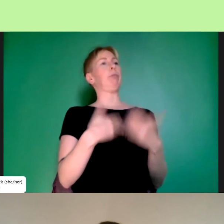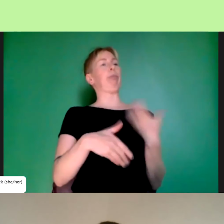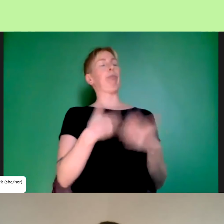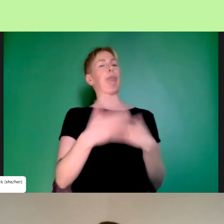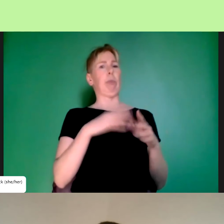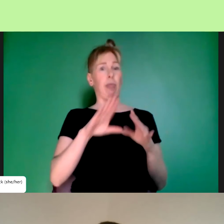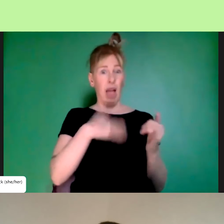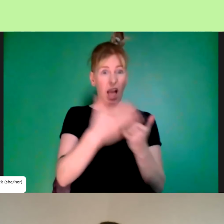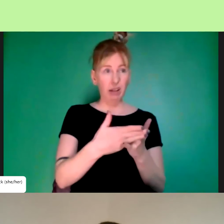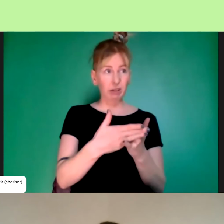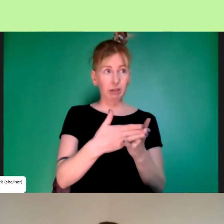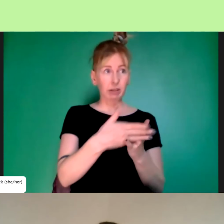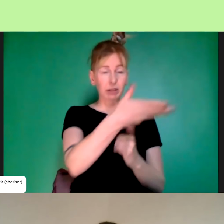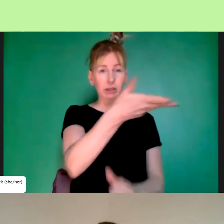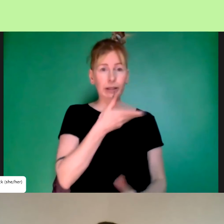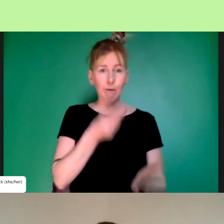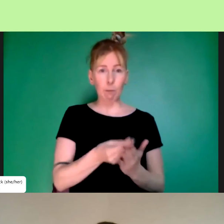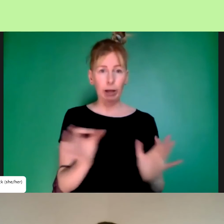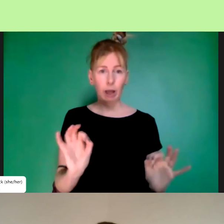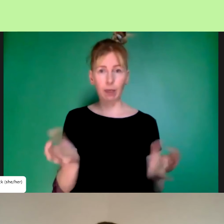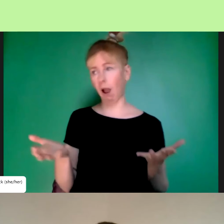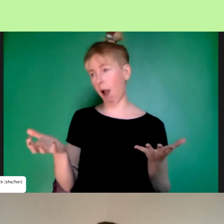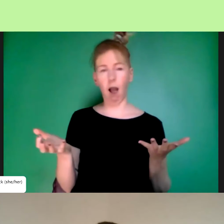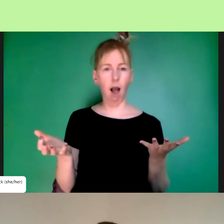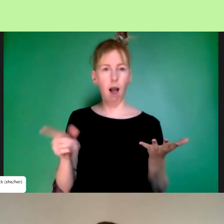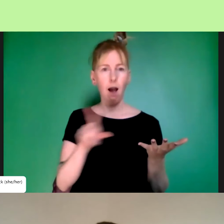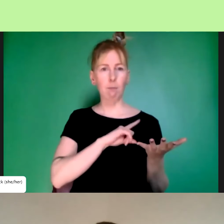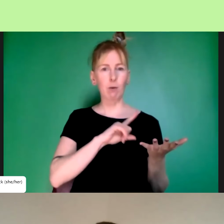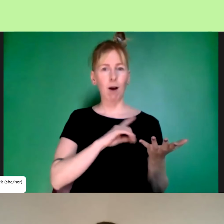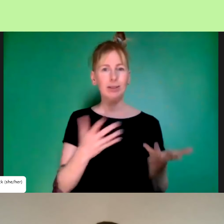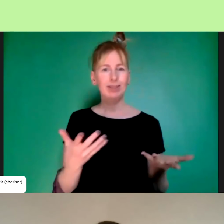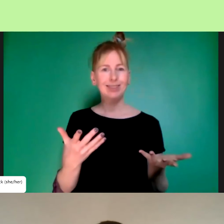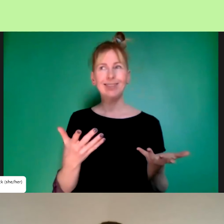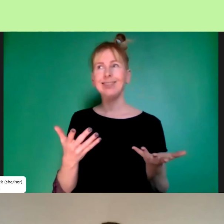way, but this is also how like, upper class bourgeoisie people maintain their wealth by